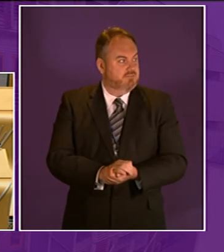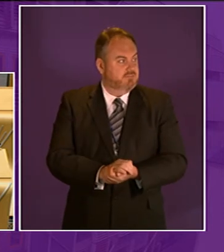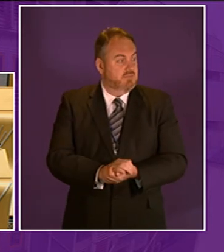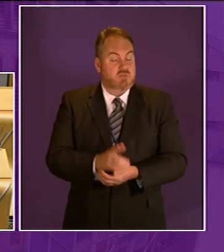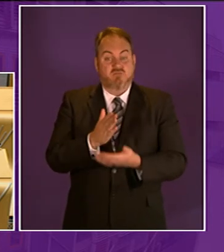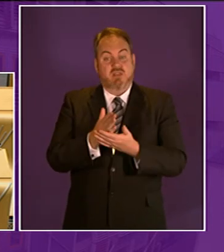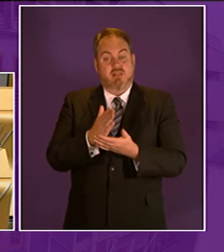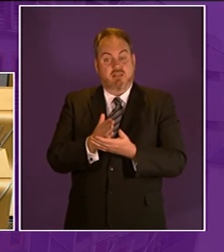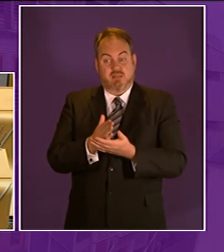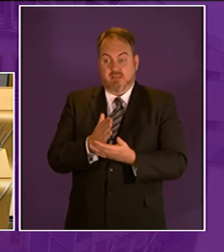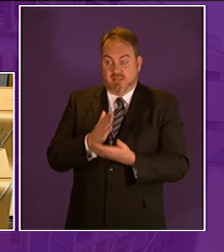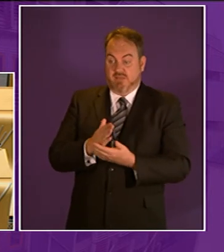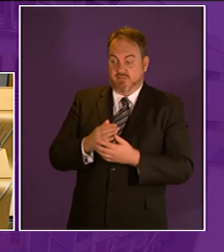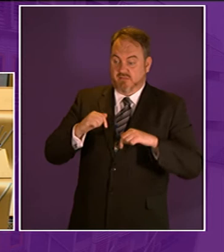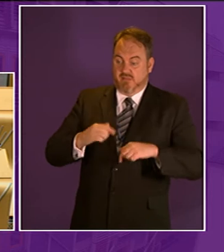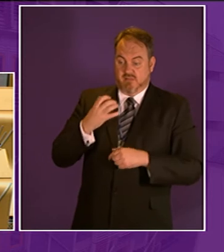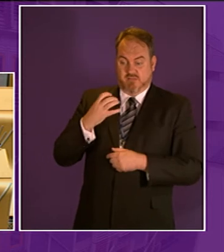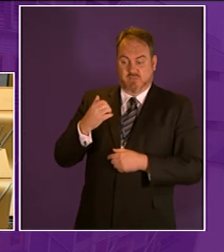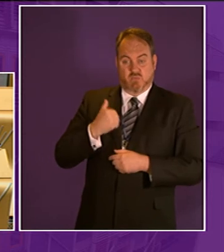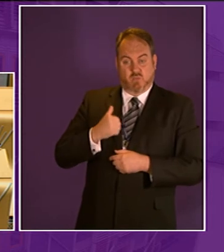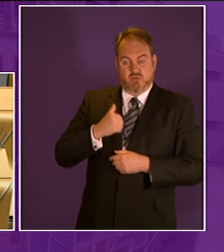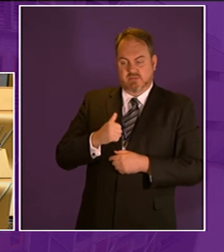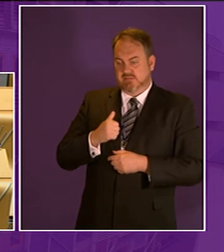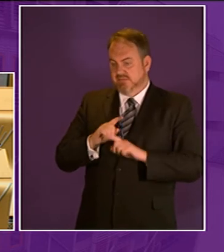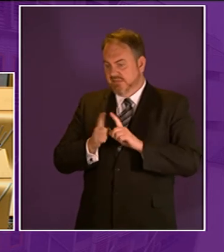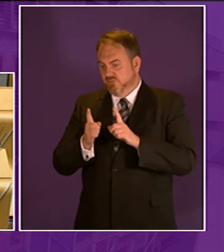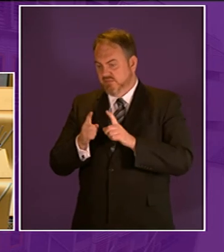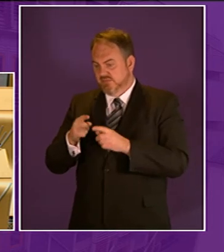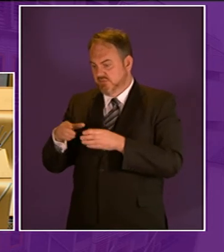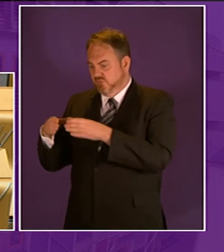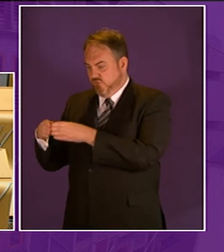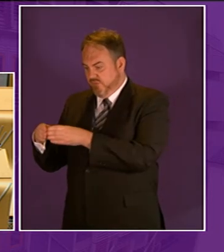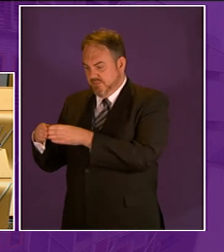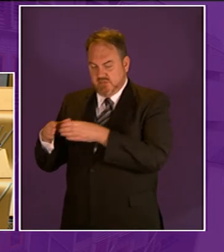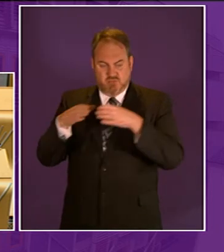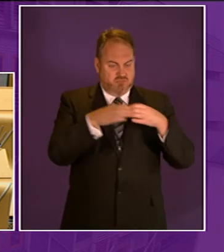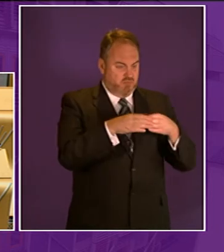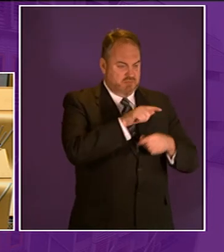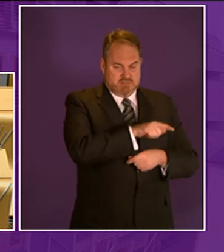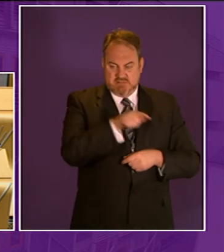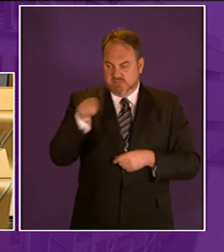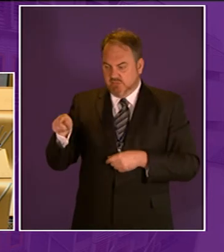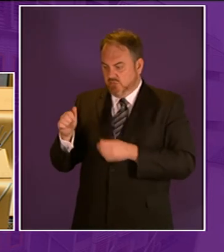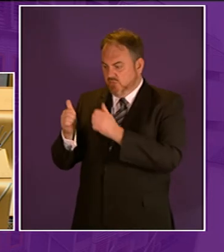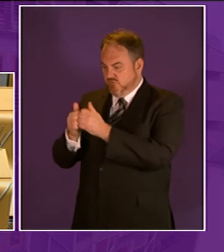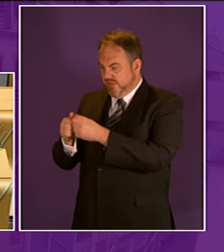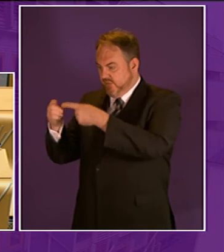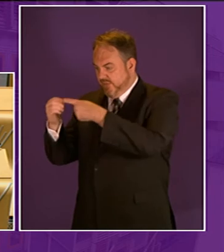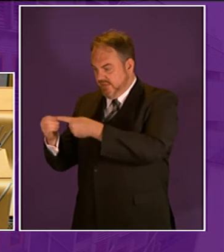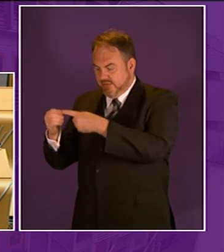If we require individual parties in the dispute to agree to certain terms and conditions,